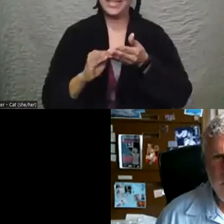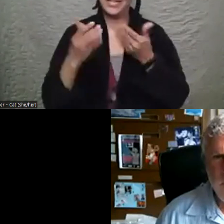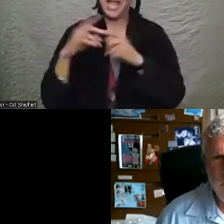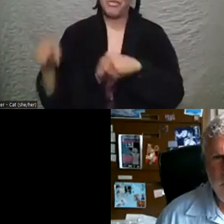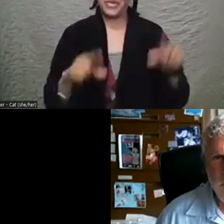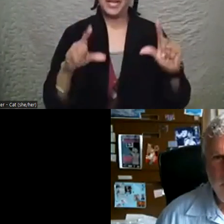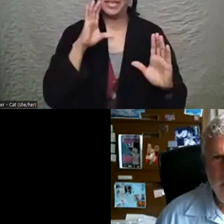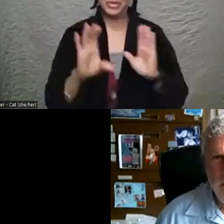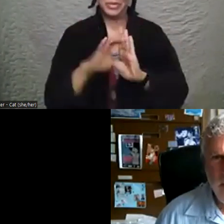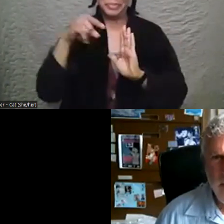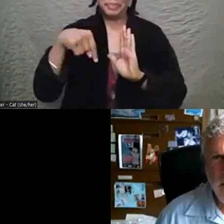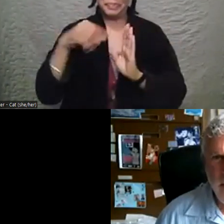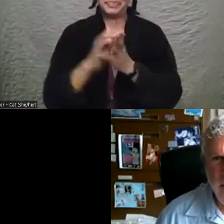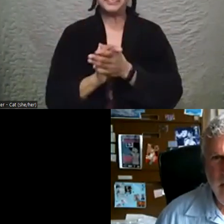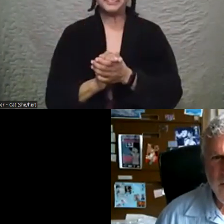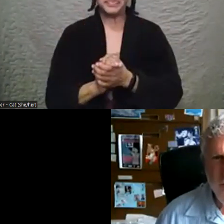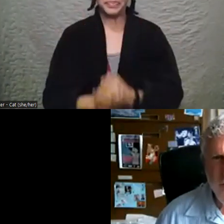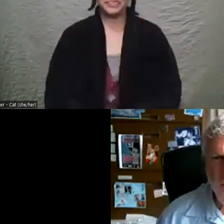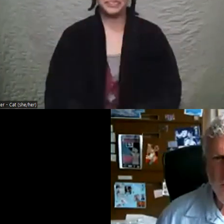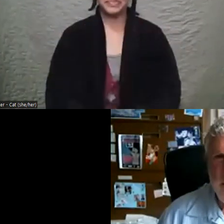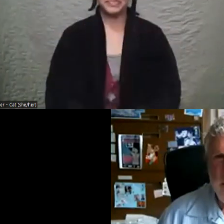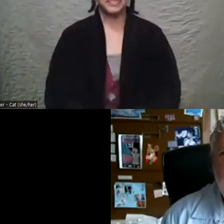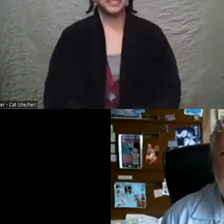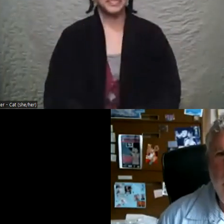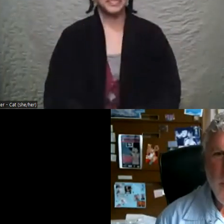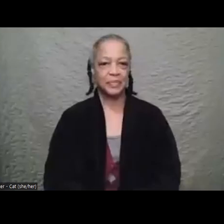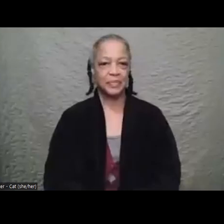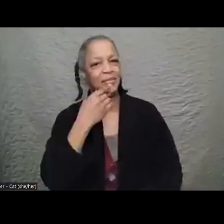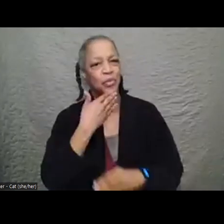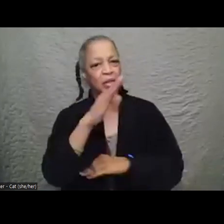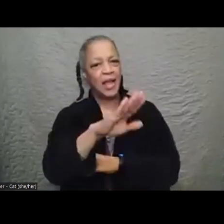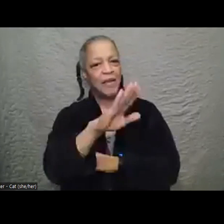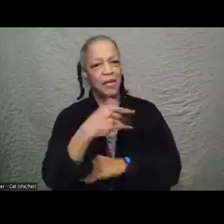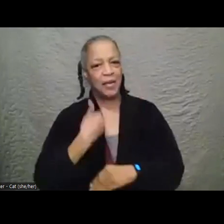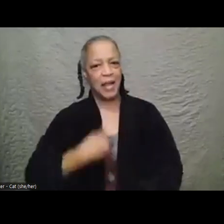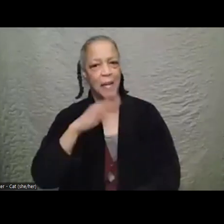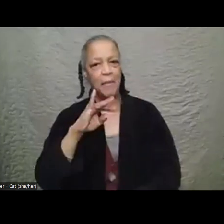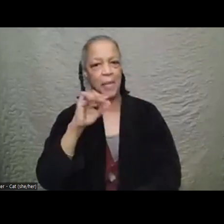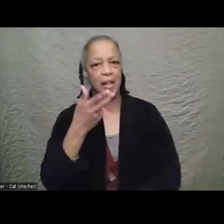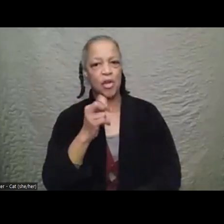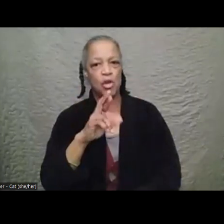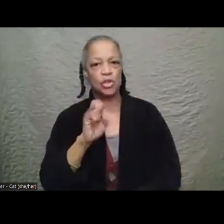Good afternoon folks. I am Bill Hirsh with the AIDS legal panel.